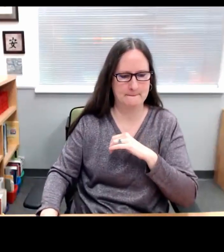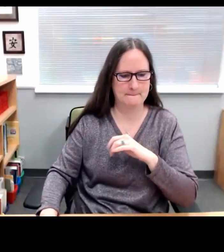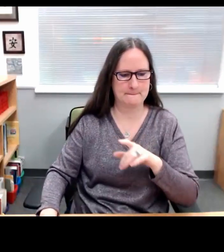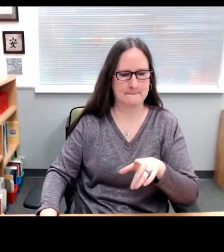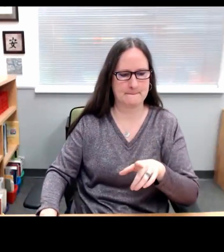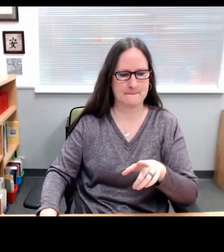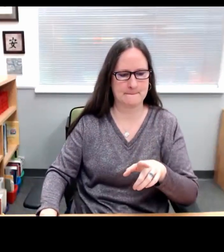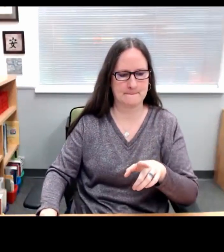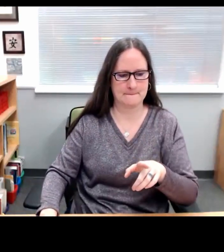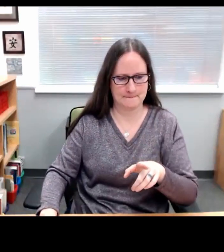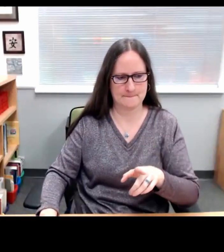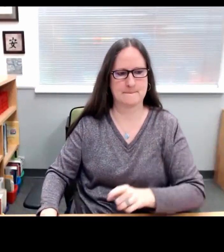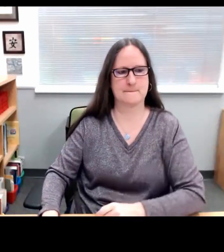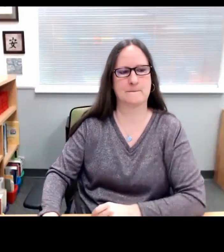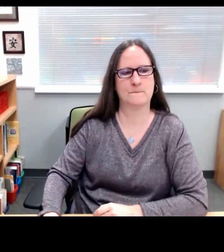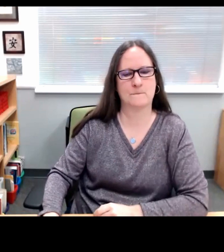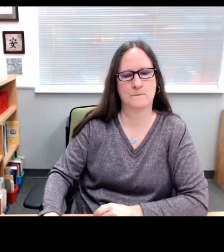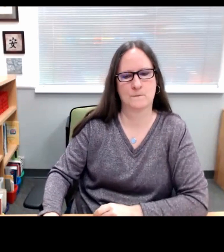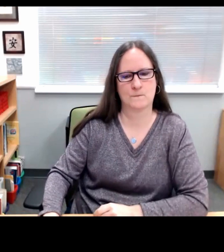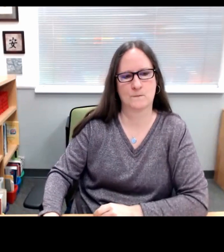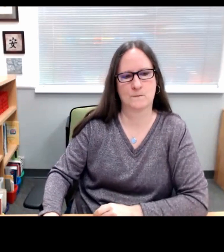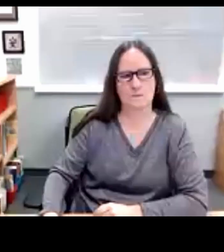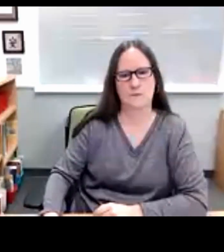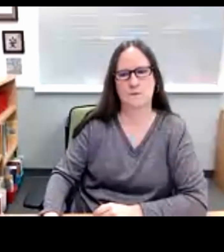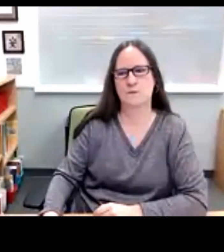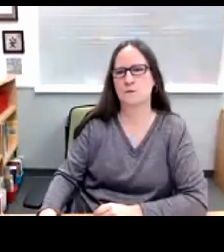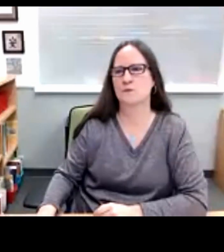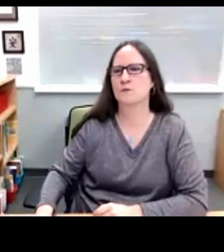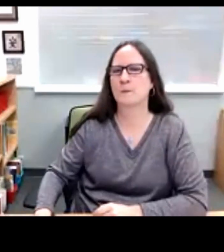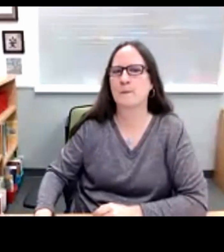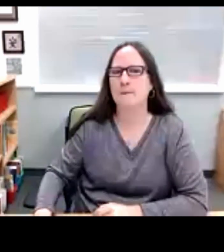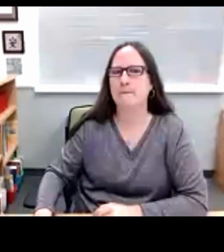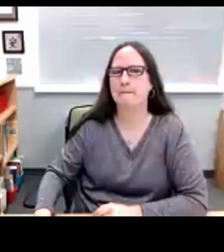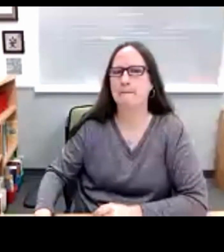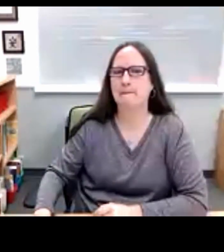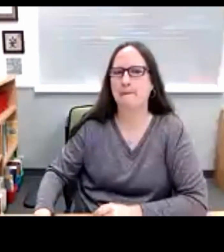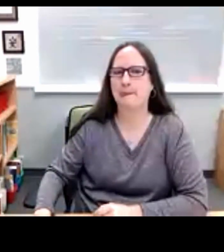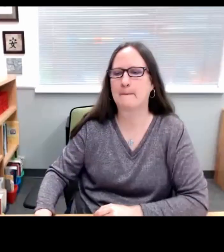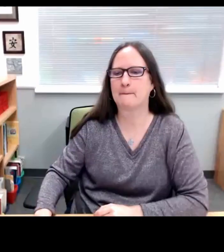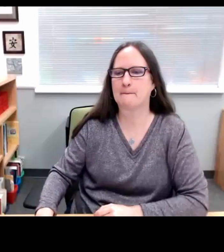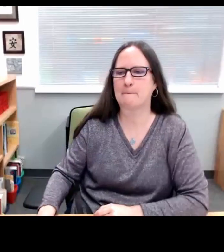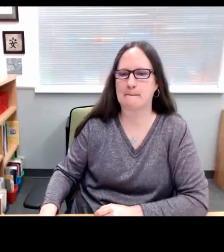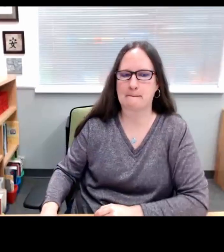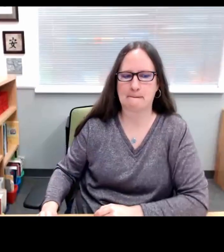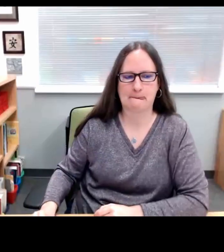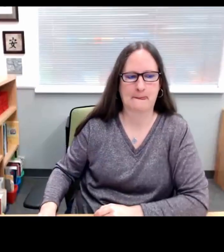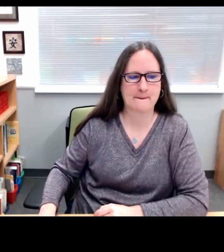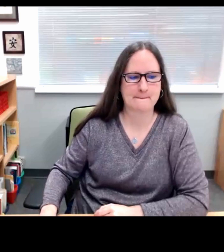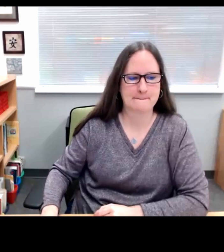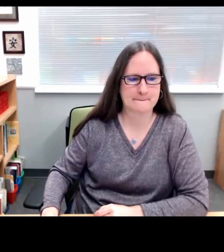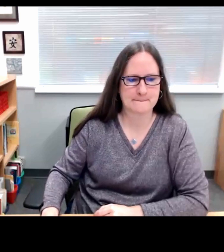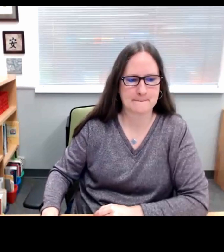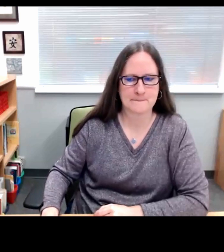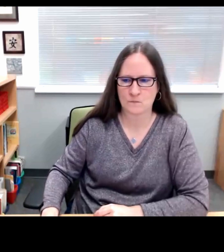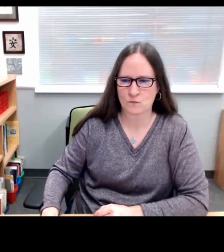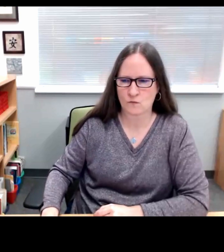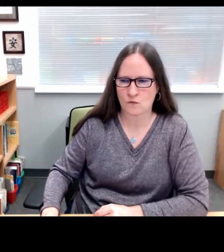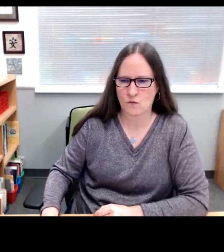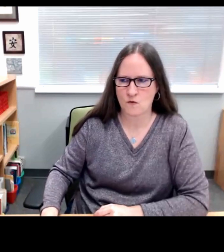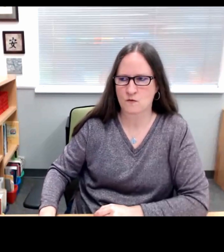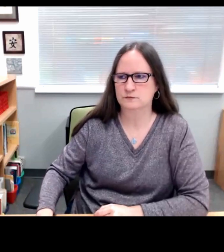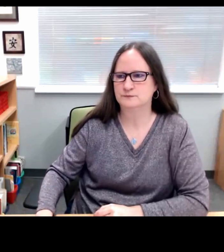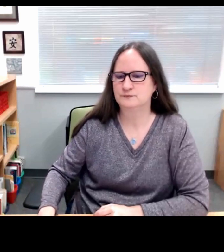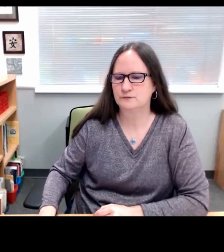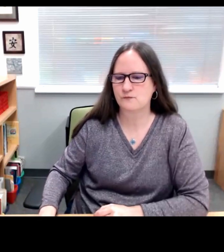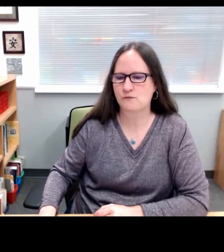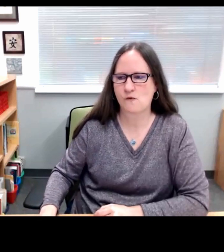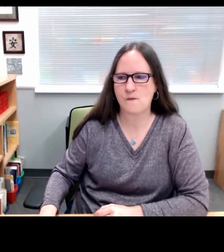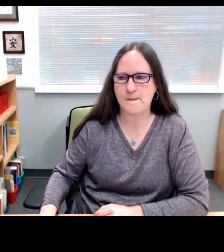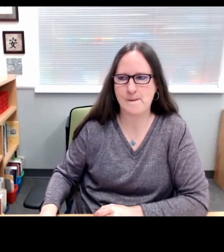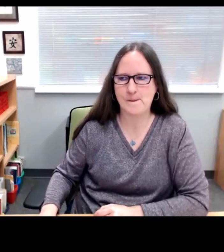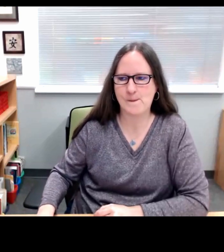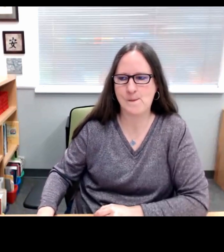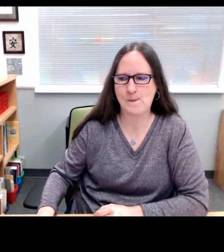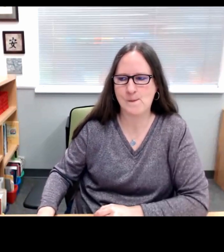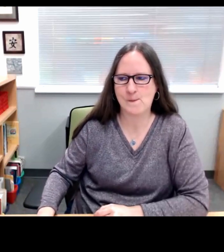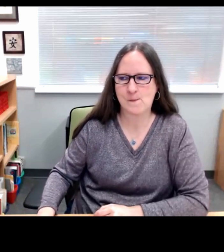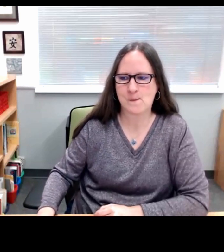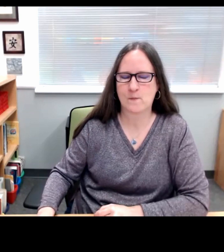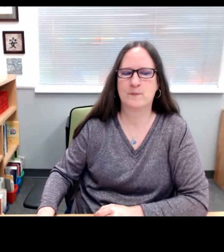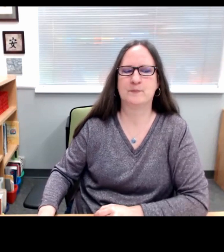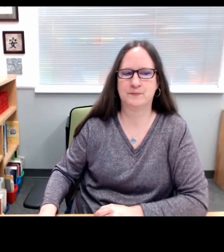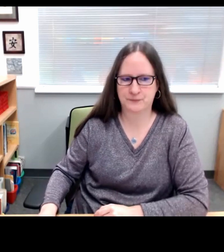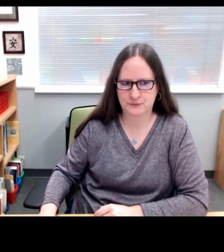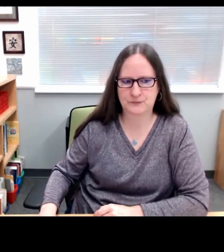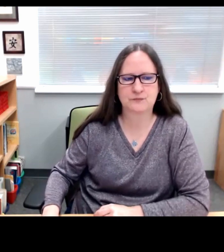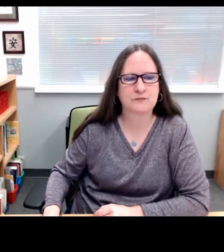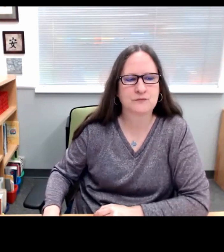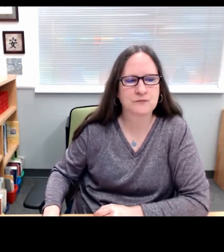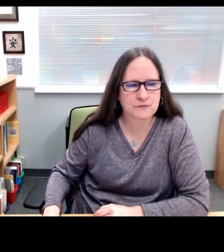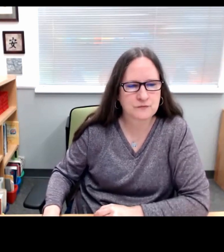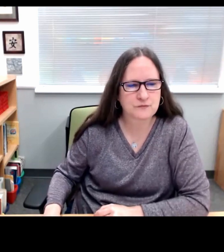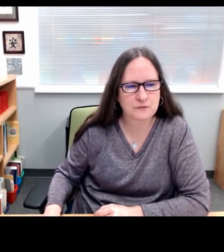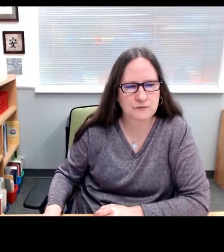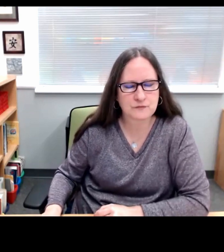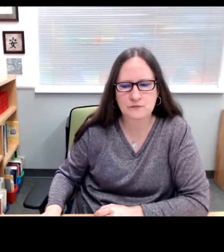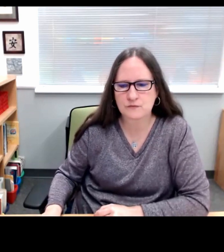That's not what I wanted. Hold on here.